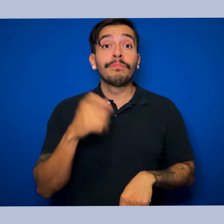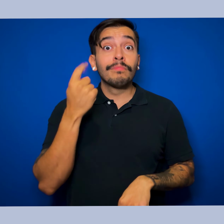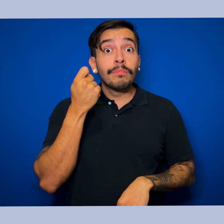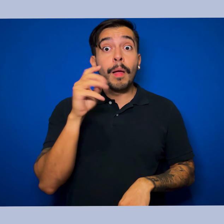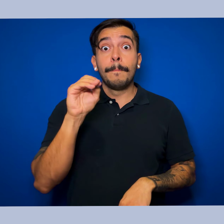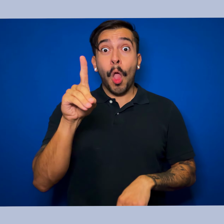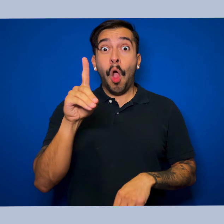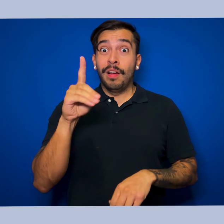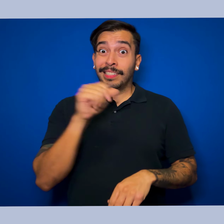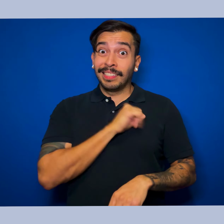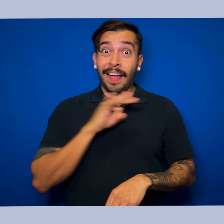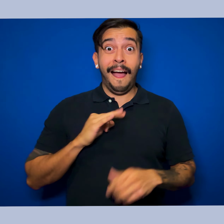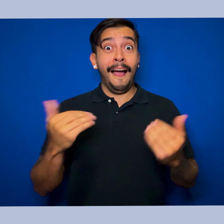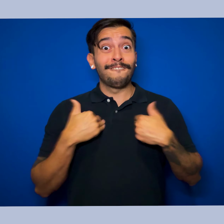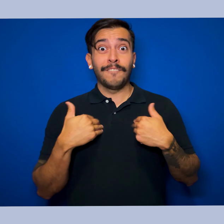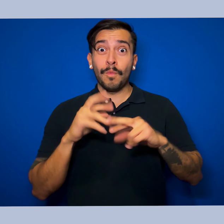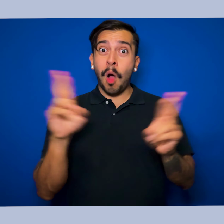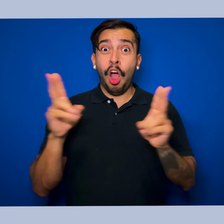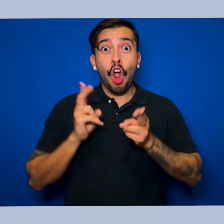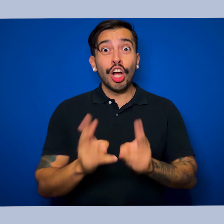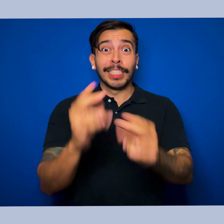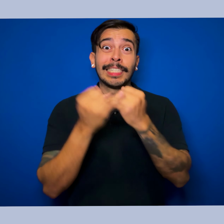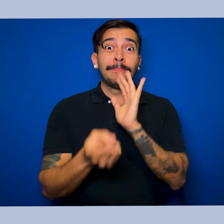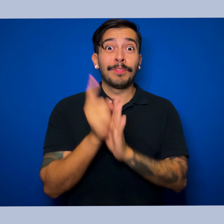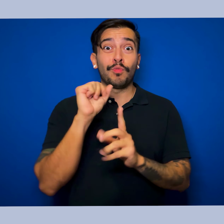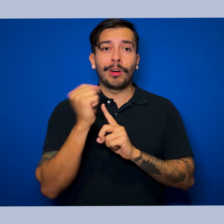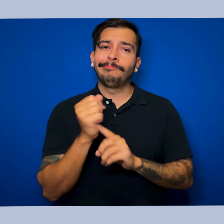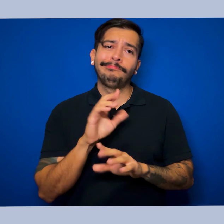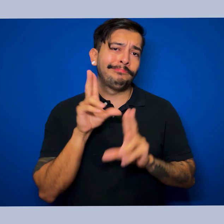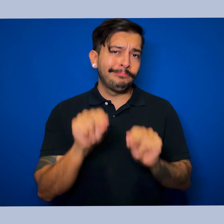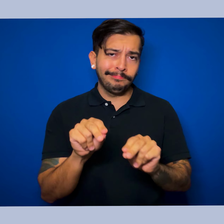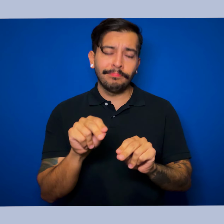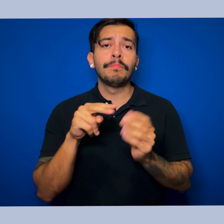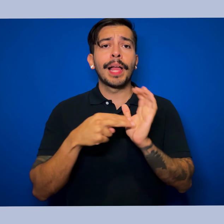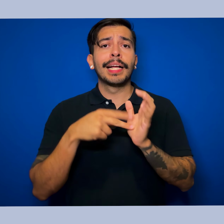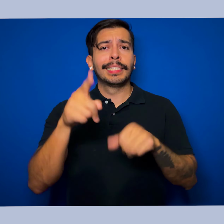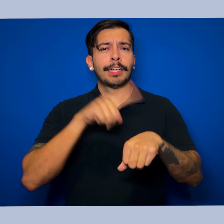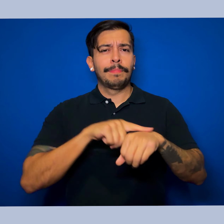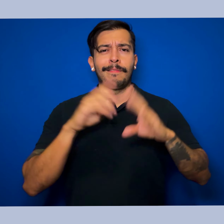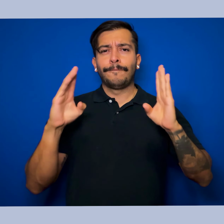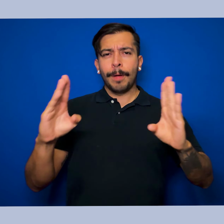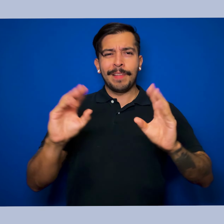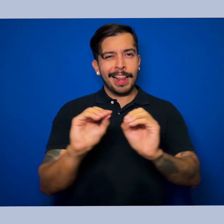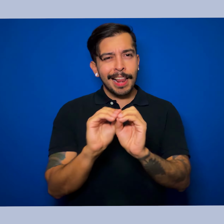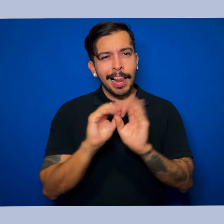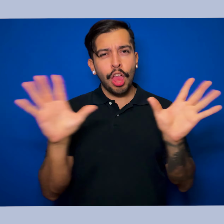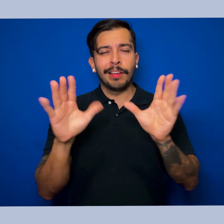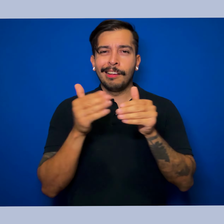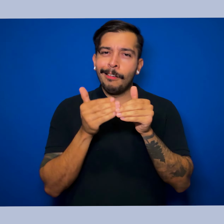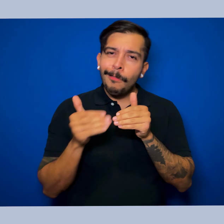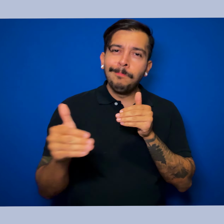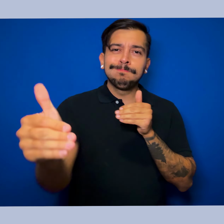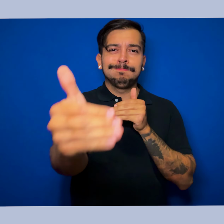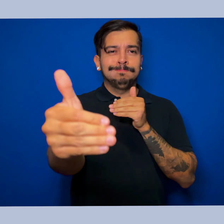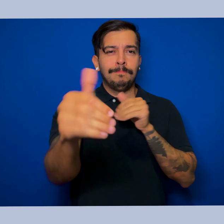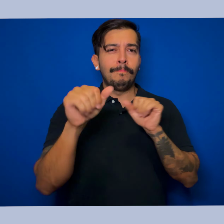Note that MOD is not staffed to handle urgent situations, so make your timeframes clear and give us as much notice as possible